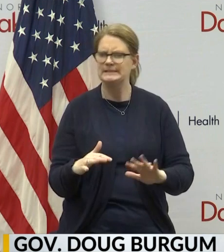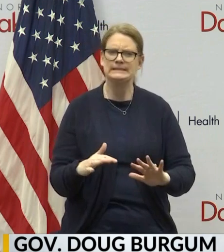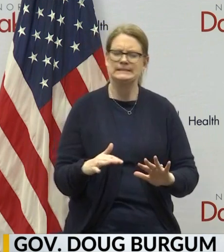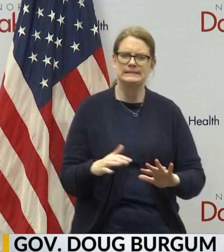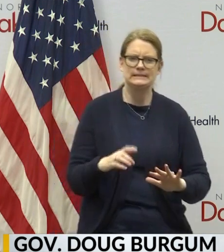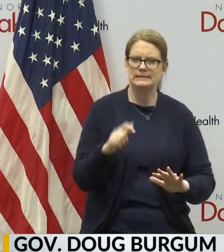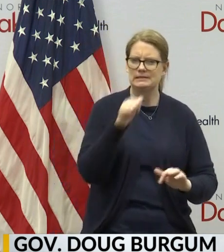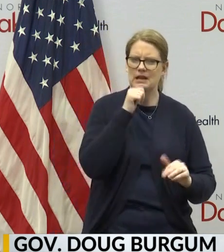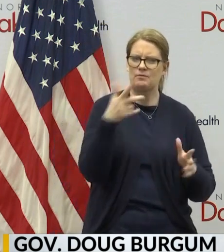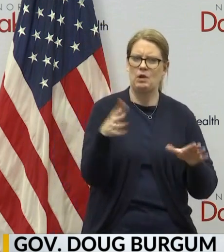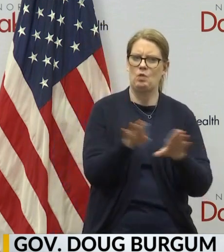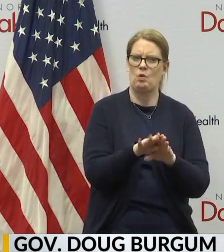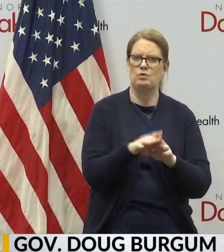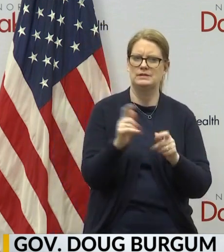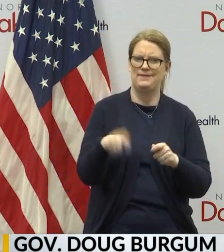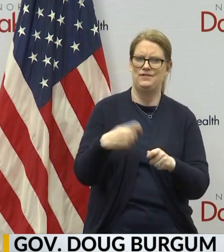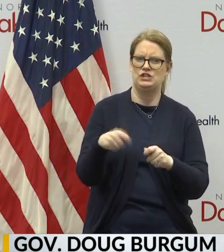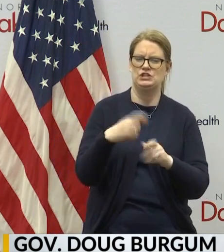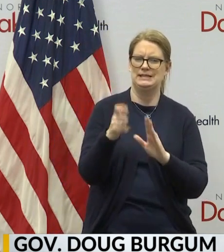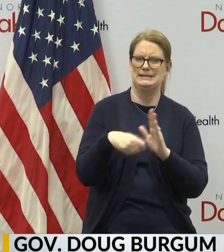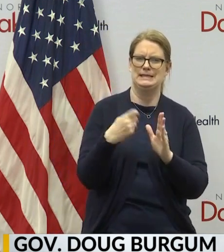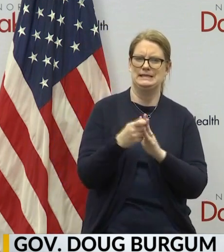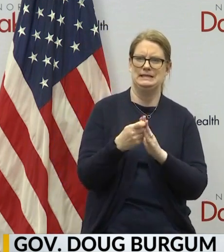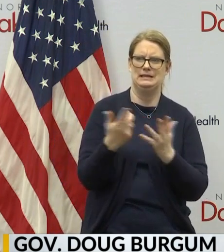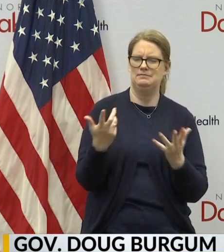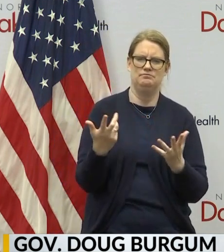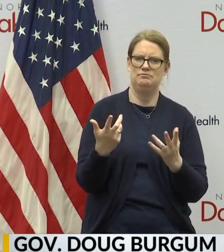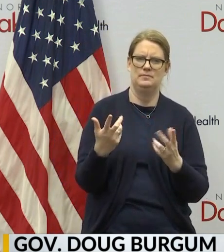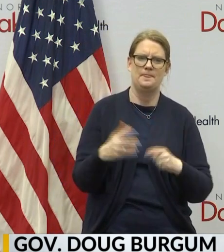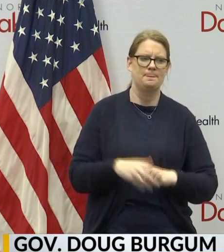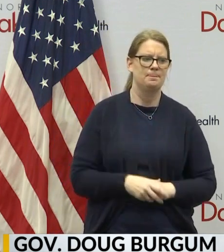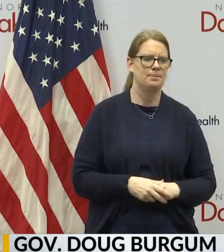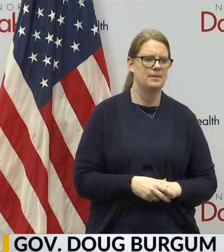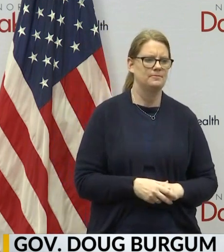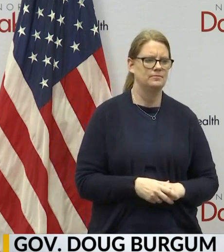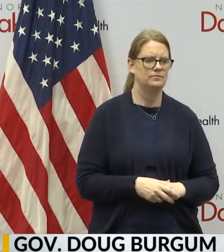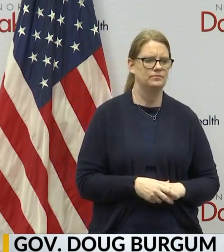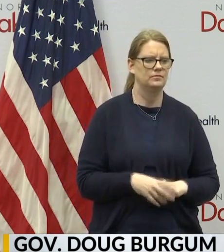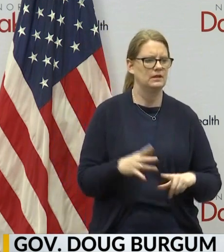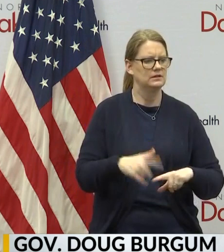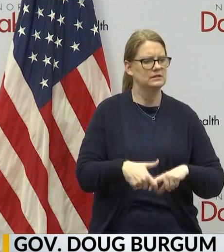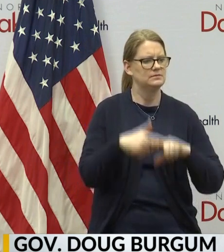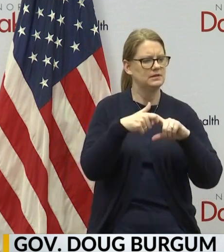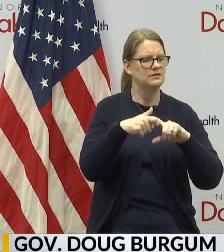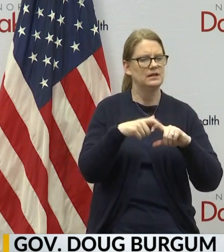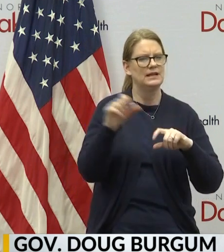THAT TRAVEL MAY COME WITH THE PEOPLE COMING FROM OUT OF STATE, BUT AT THIS POINT, WE'RE NOT